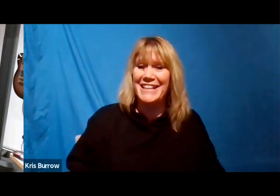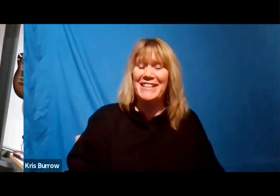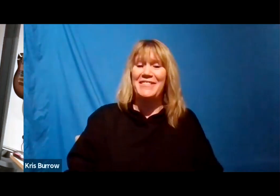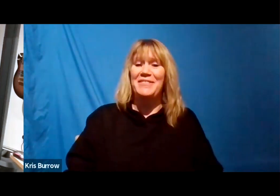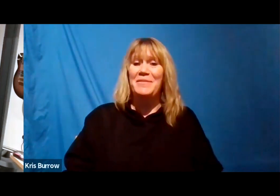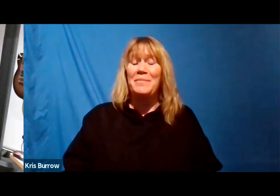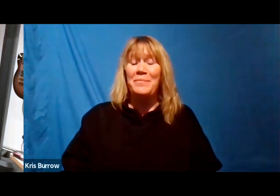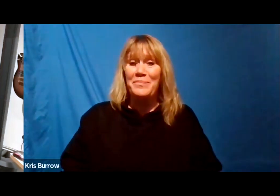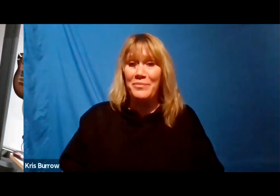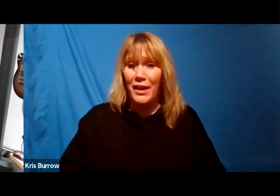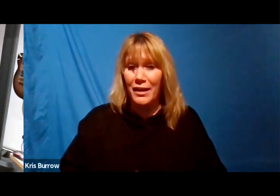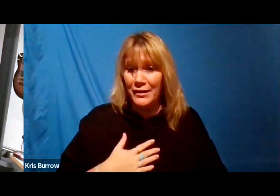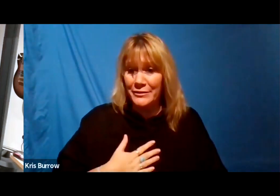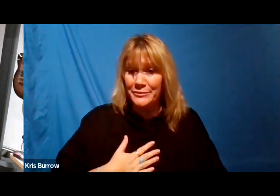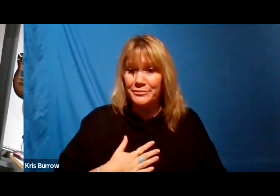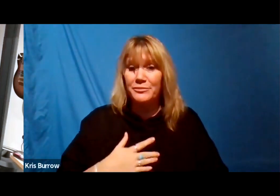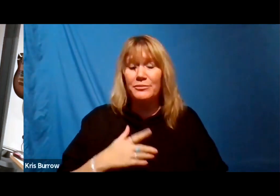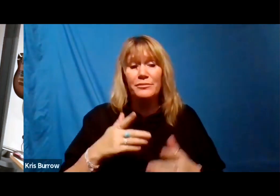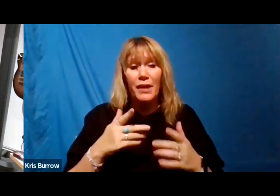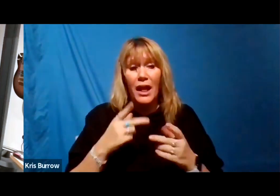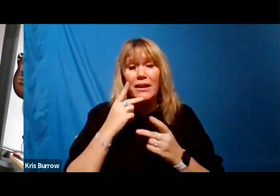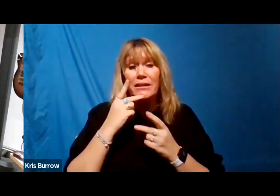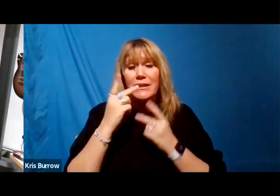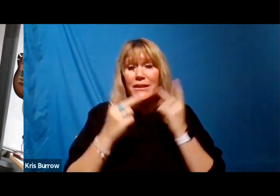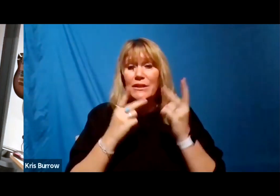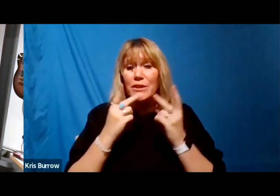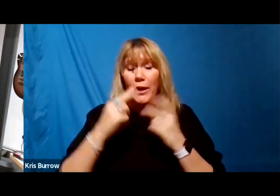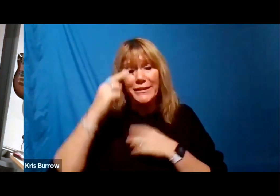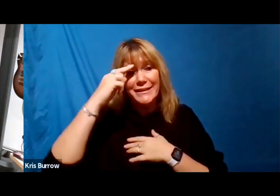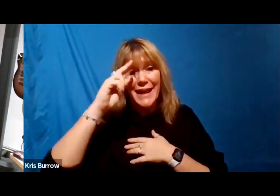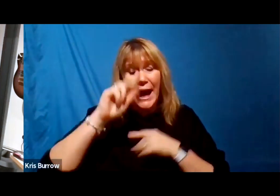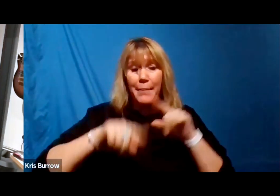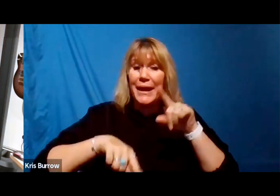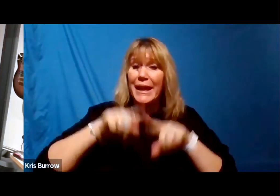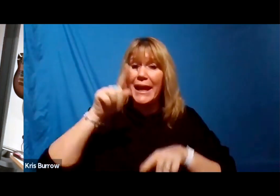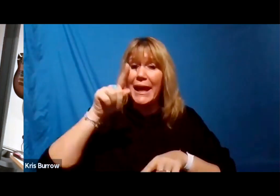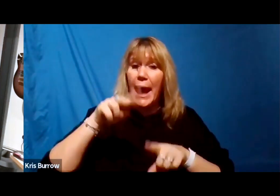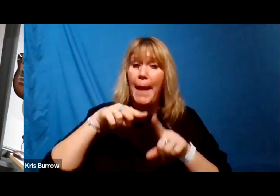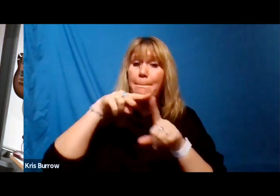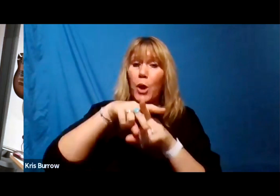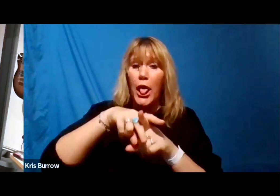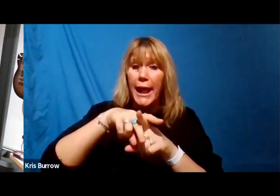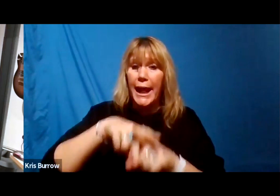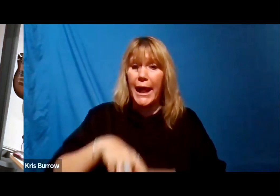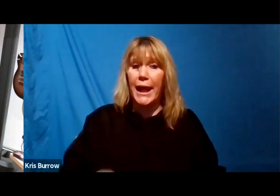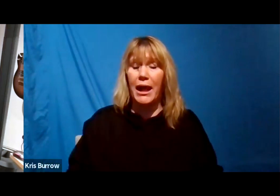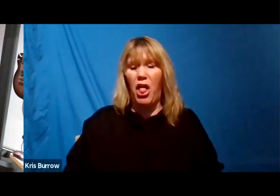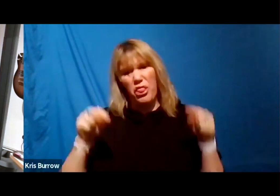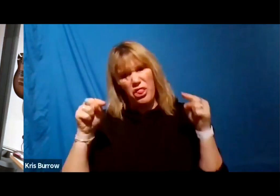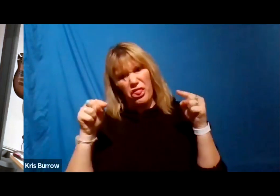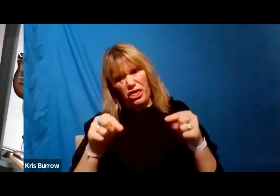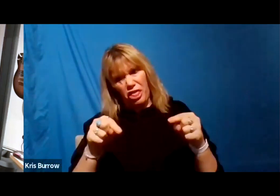It don't matter how difficult the journey